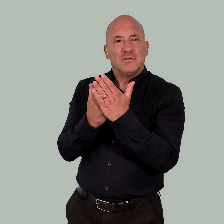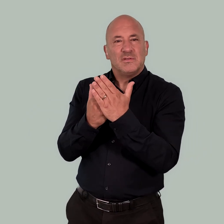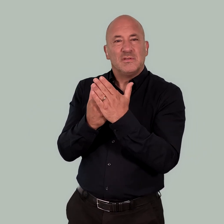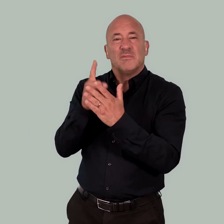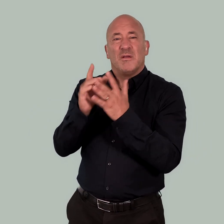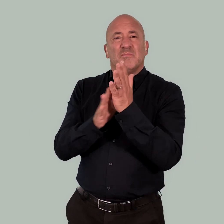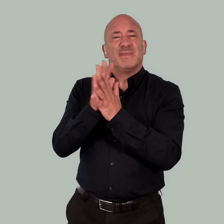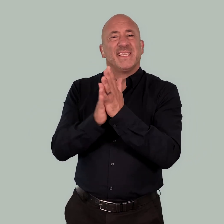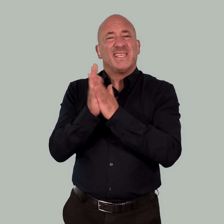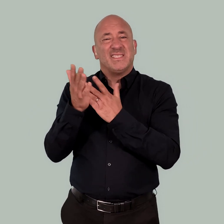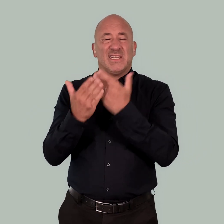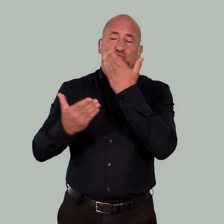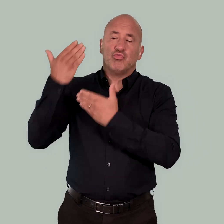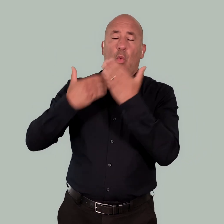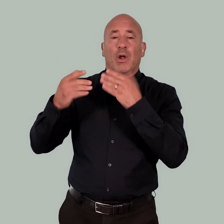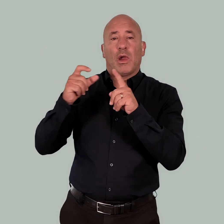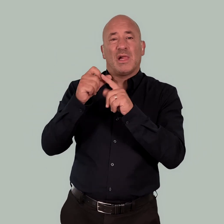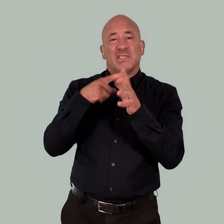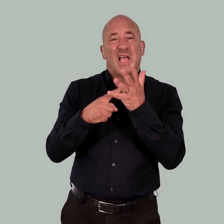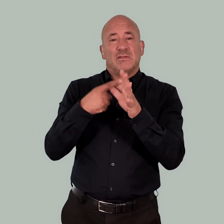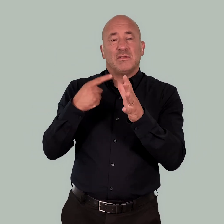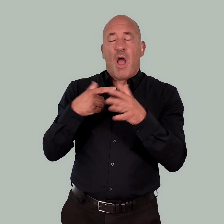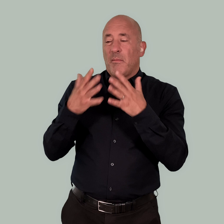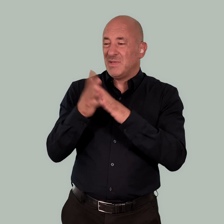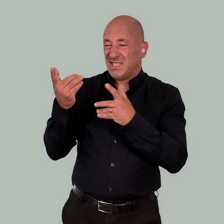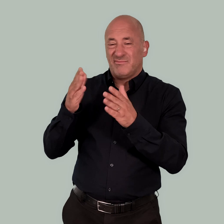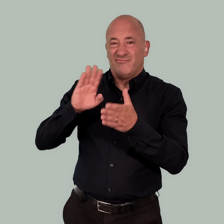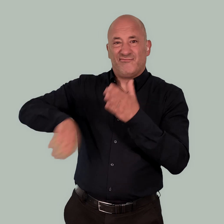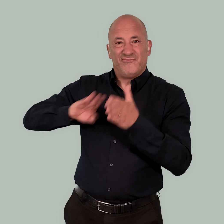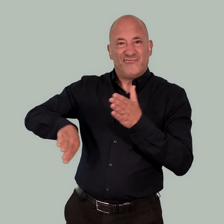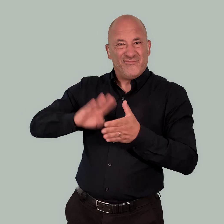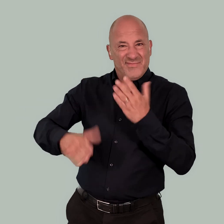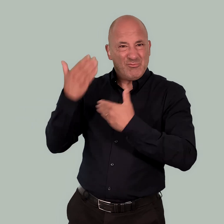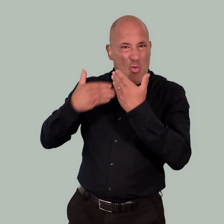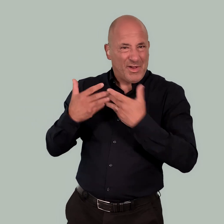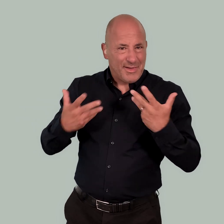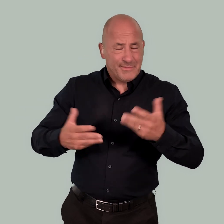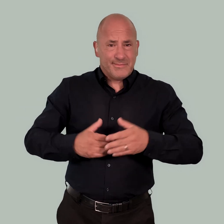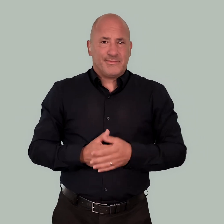but this has led to discontinuities in the historical data.